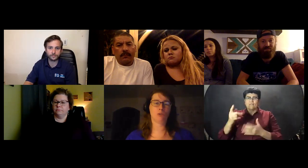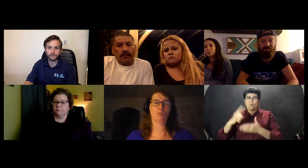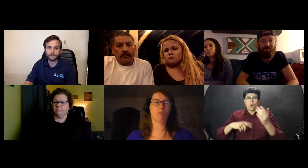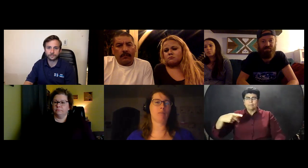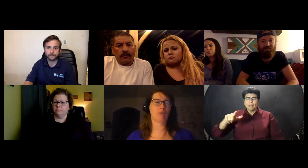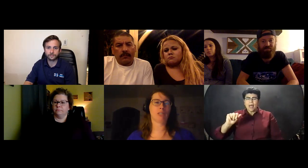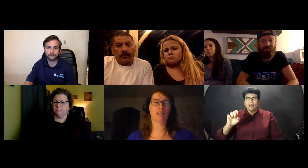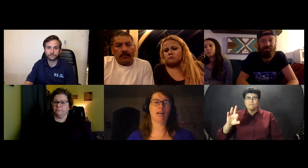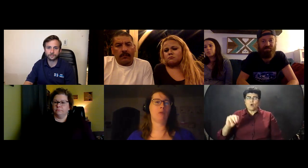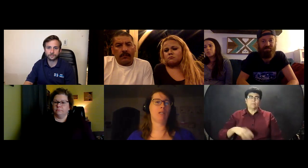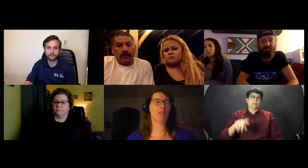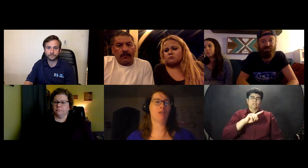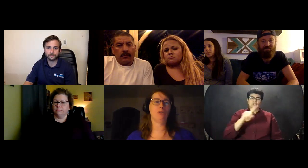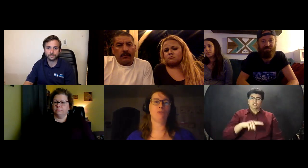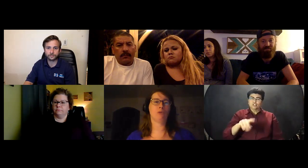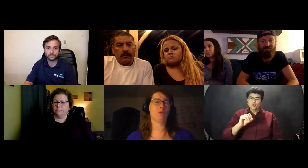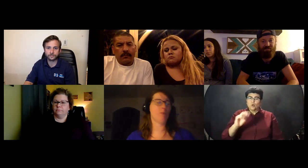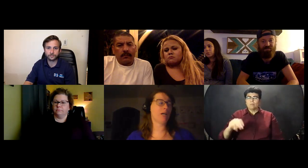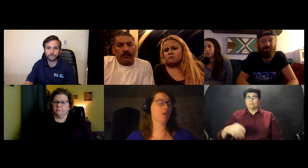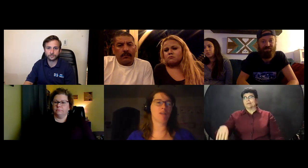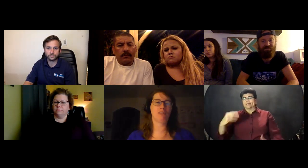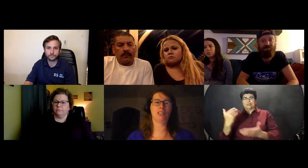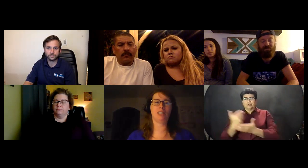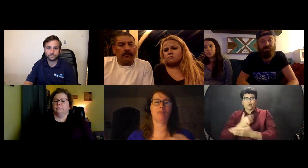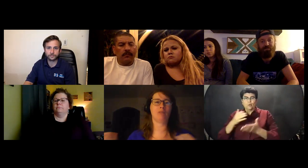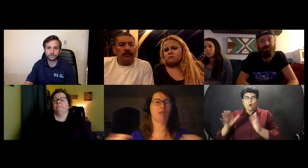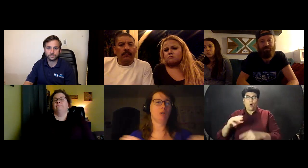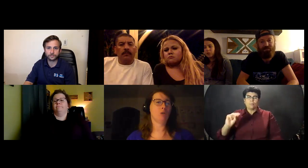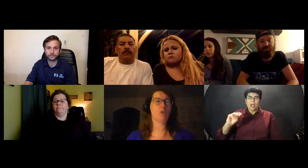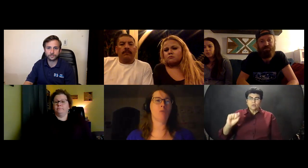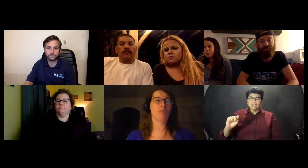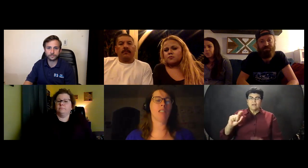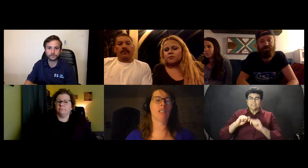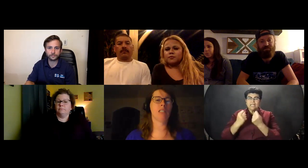blackboard collaborate